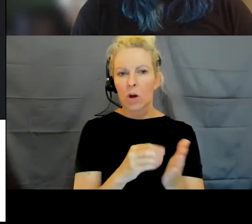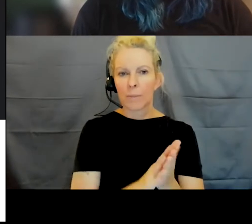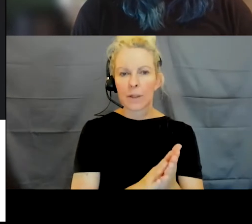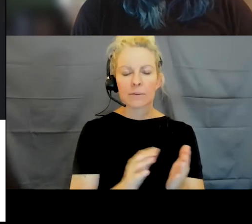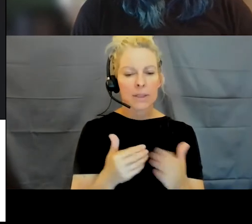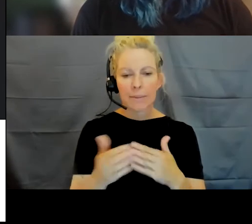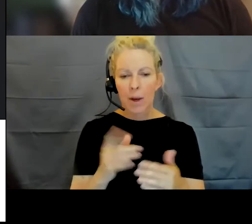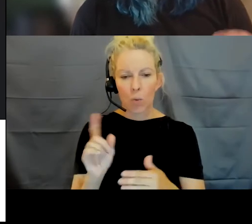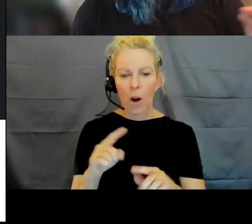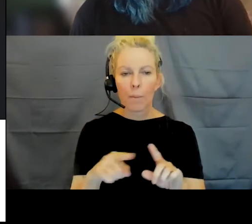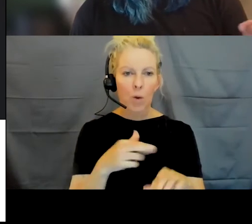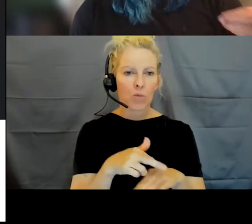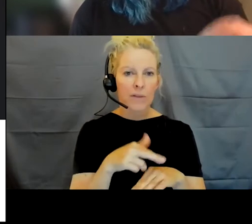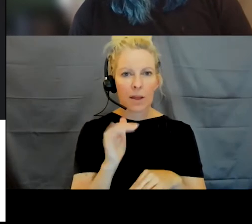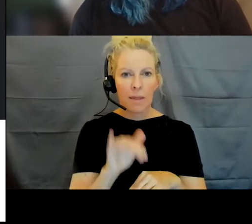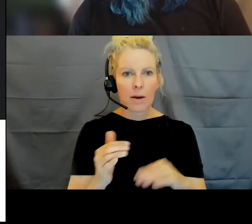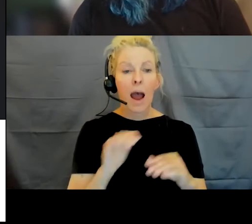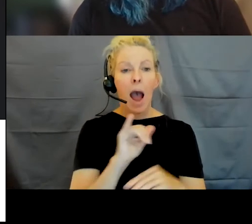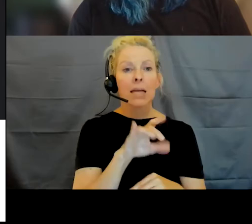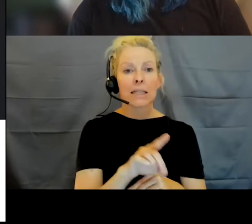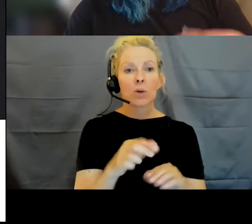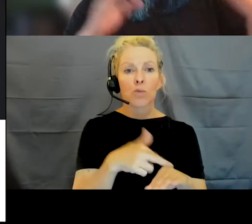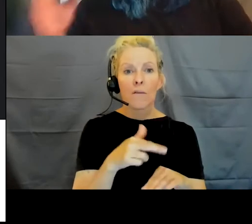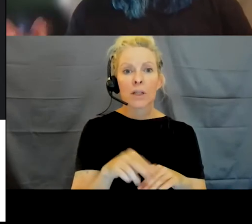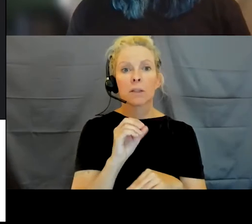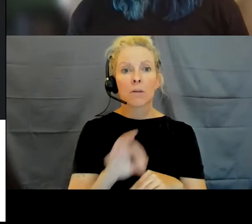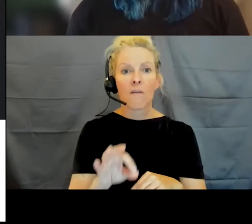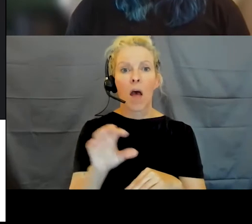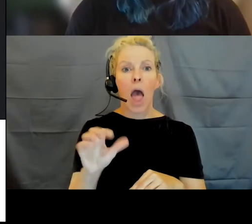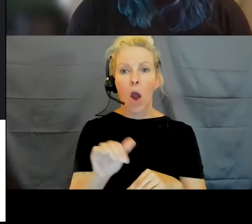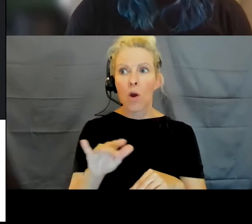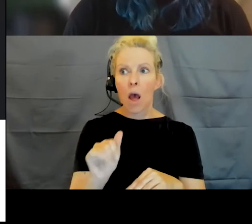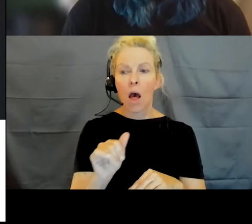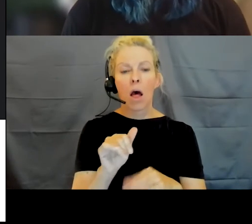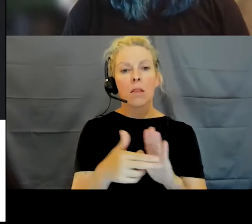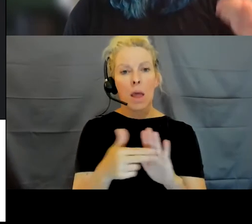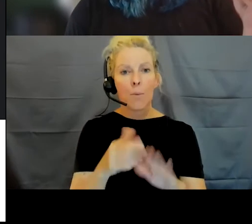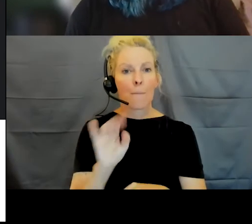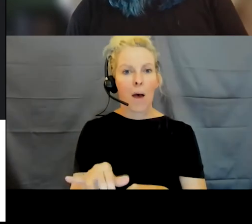is but it is the ID reference of aria-labelledby that takes priority over everything else. This is